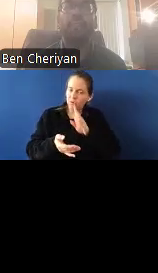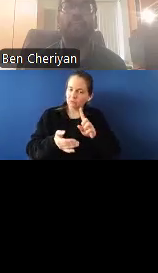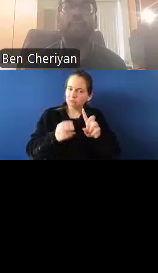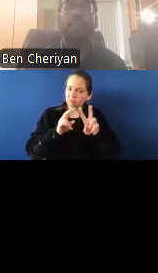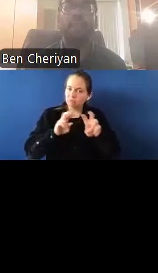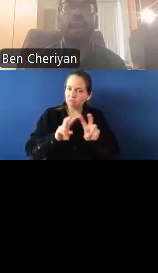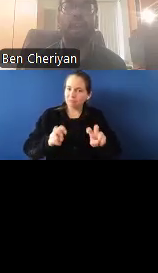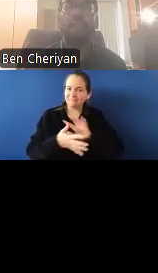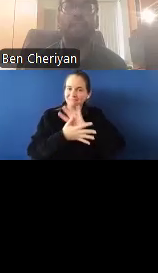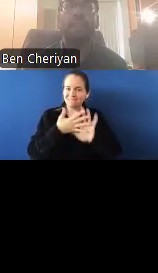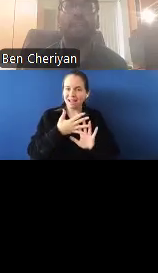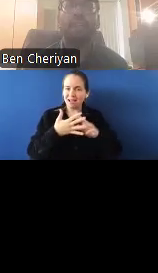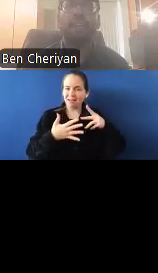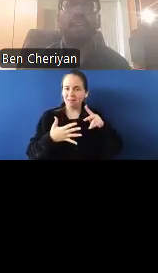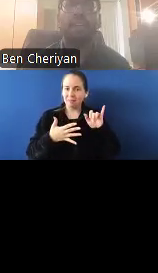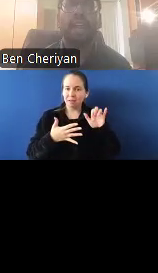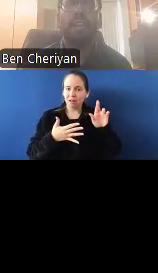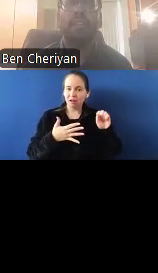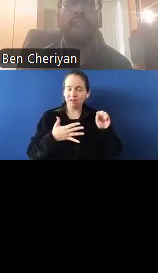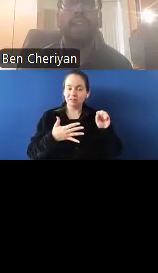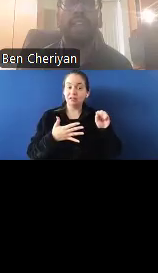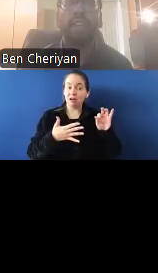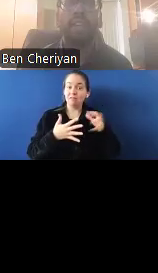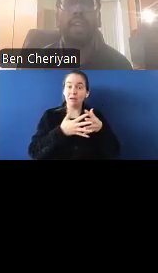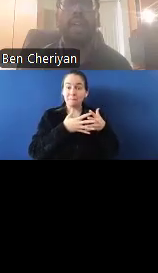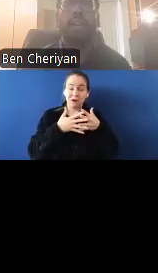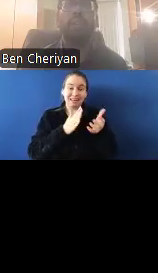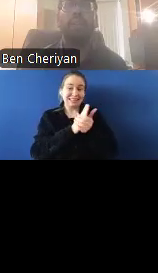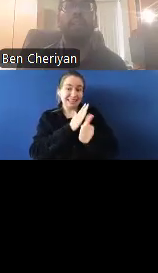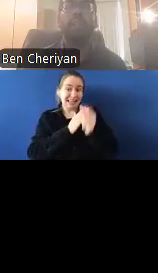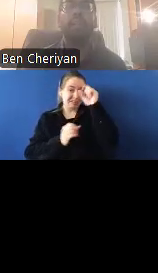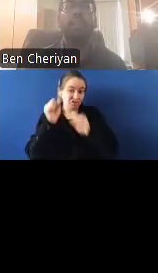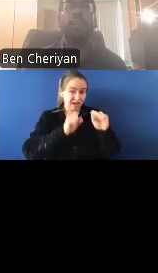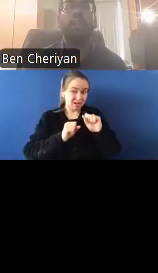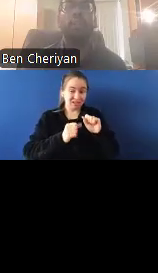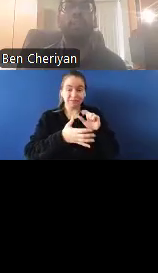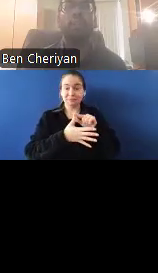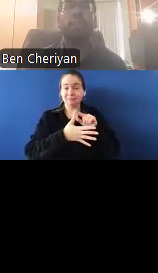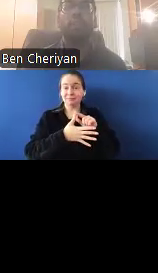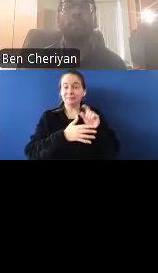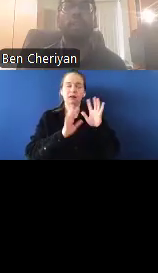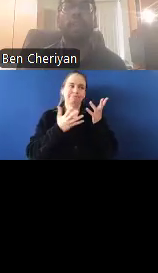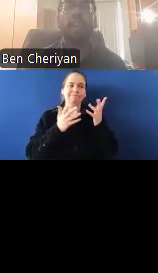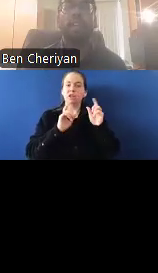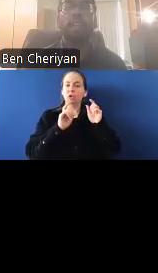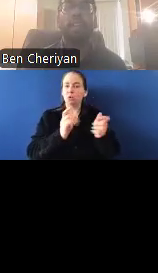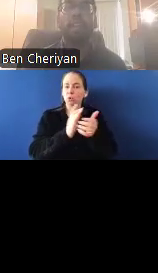five pillars of the "American Talent Strategy: Equipping the Workforce for the Golden Age",